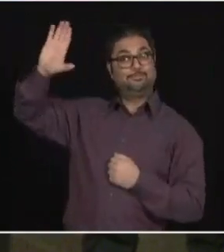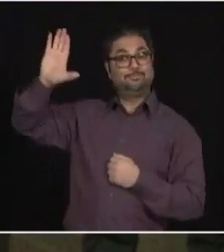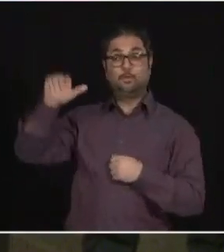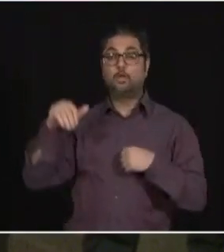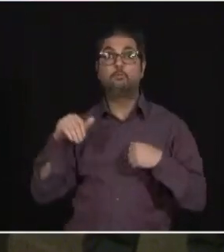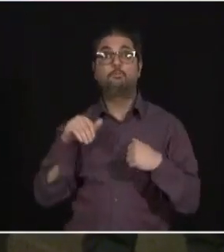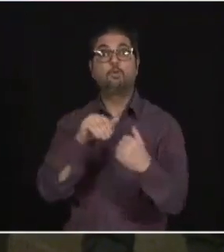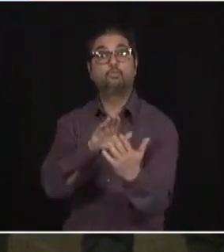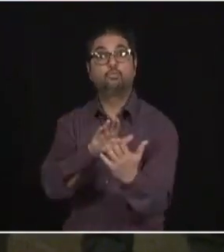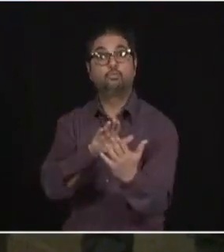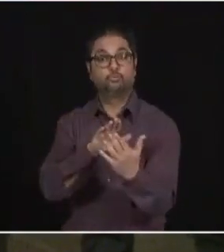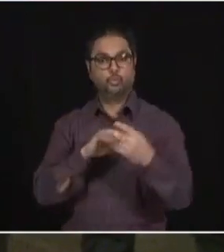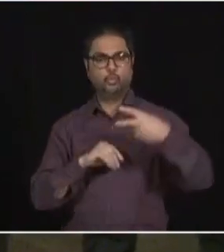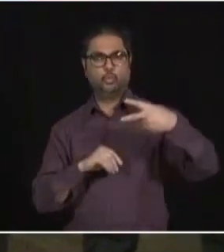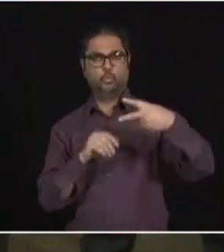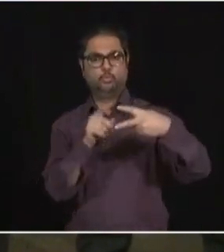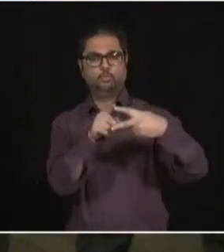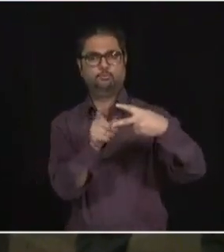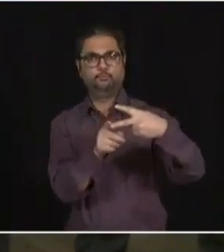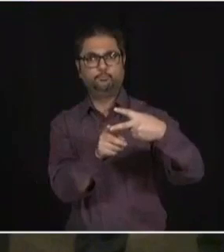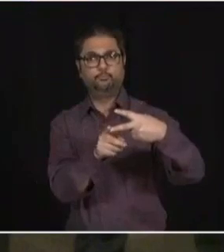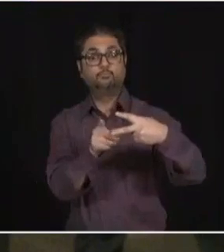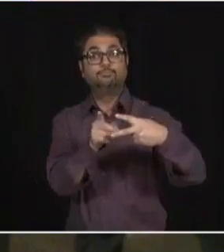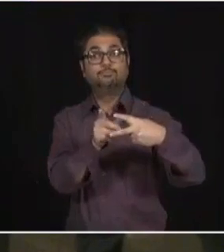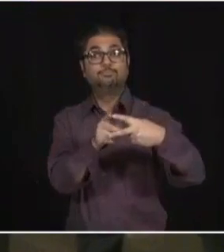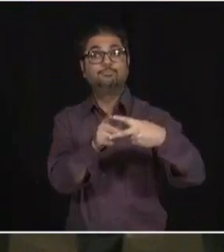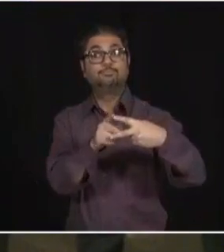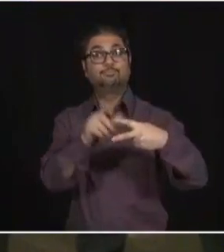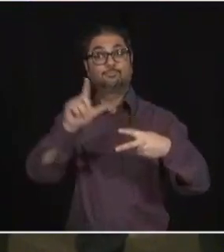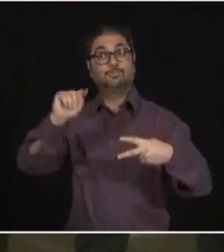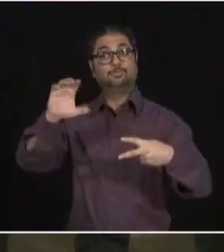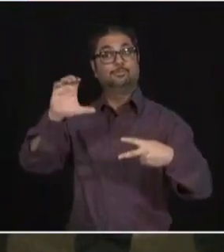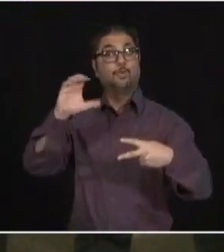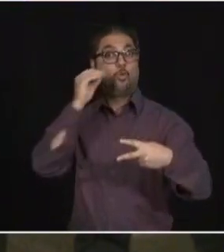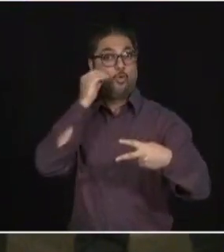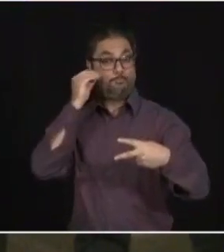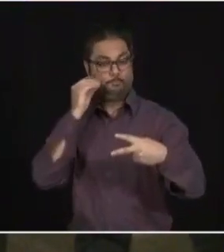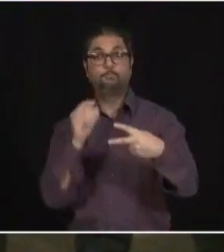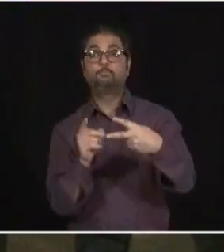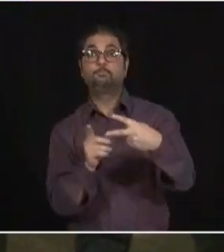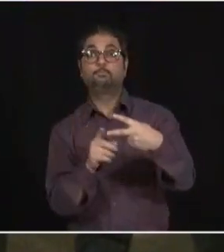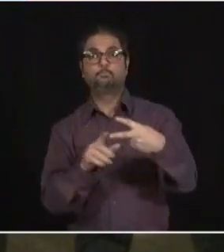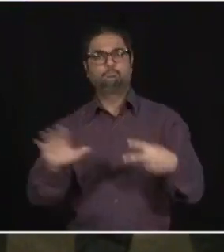One in the province's long-term care homes and one in the rest of the province.